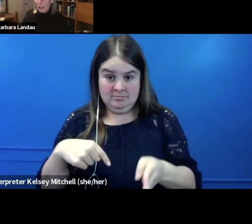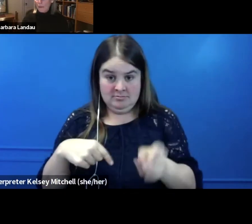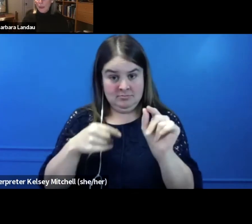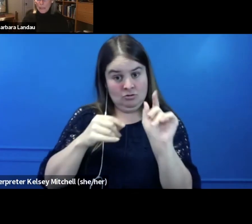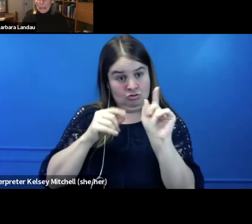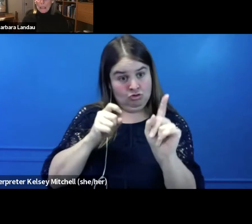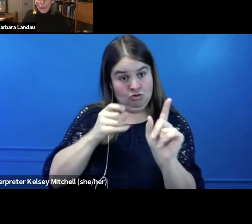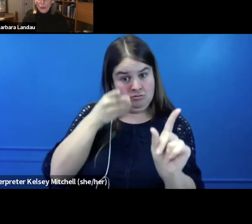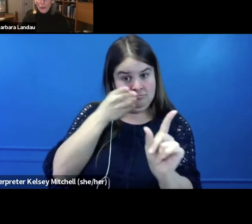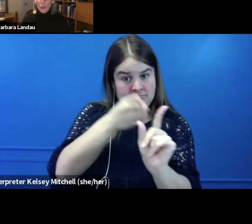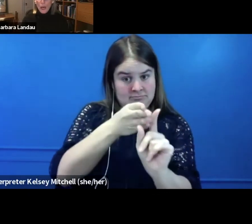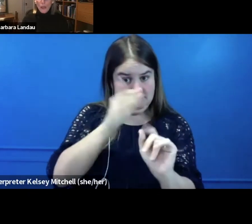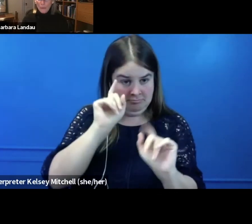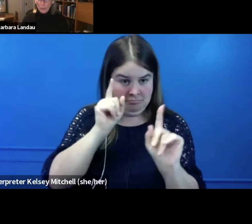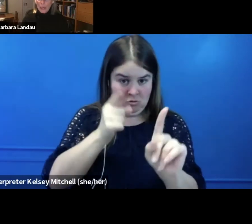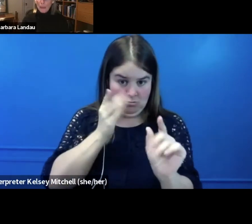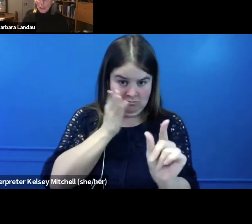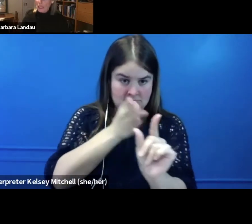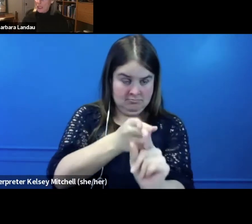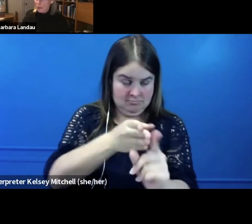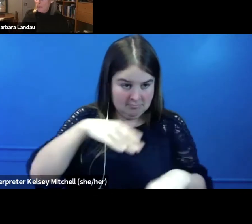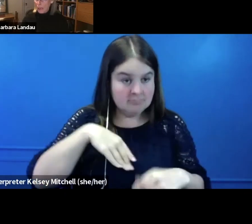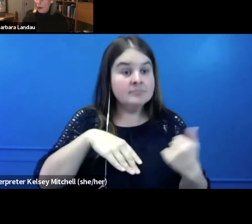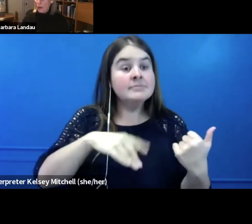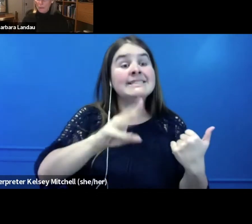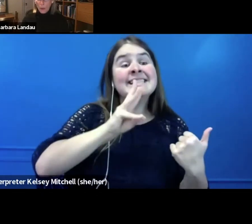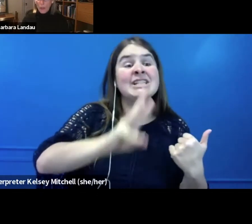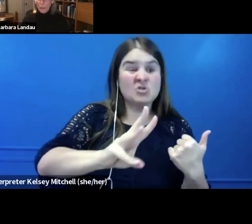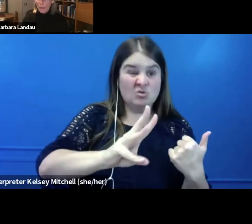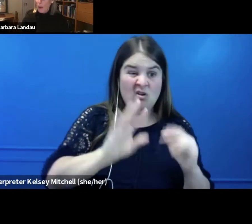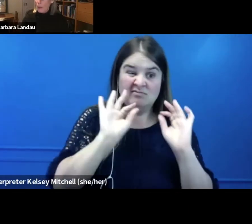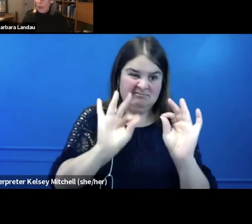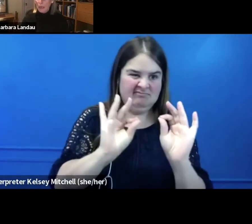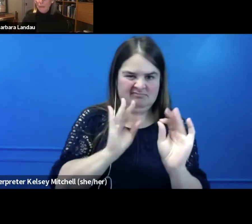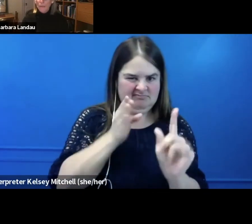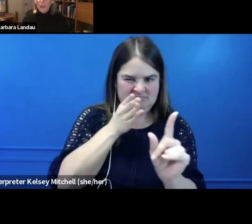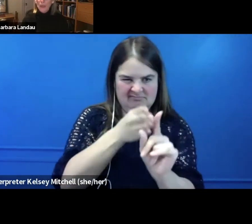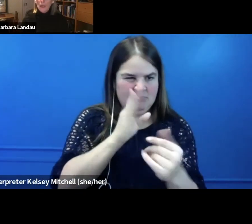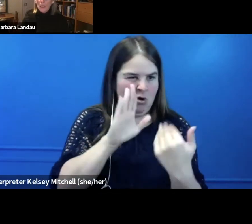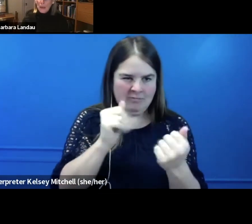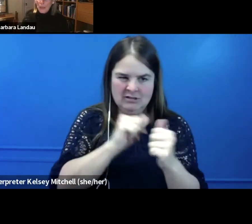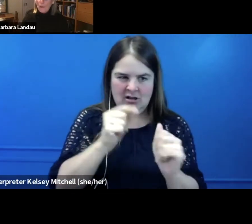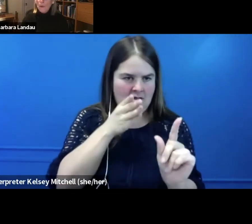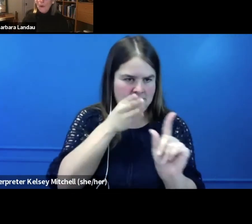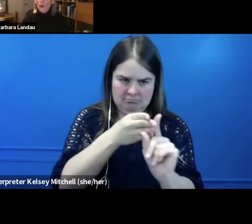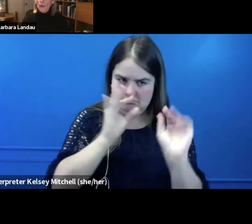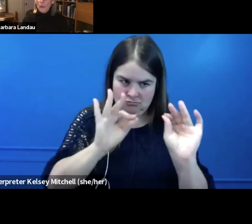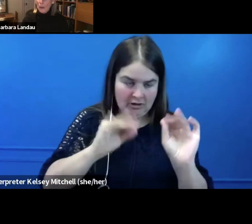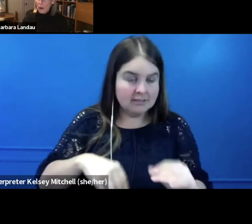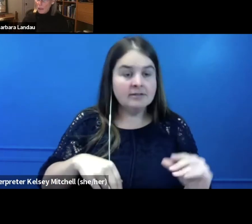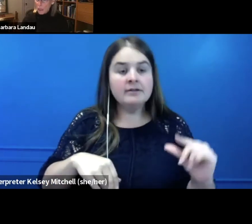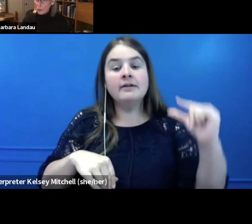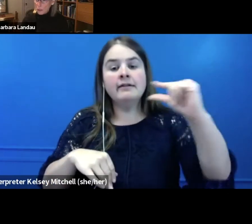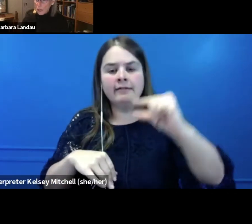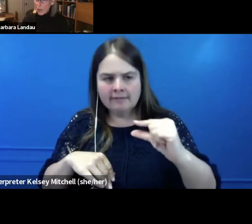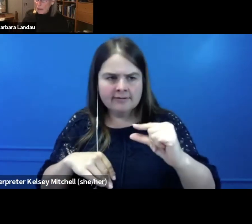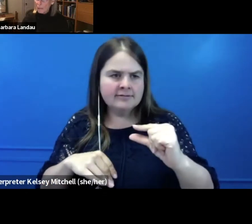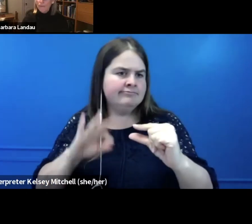developing six-year-old child pretty much gets it right on on them on the mark